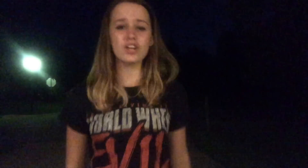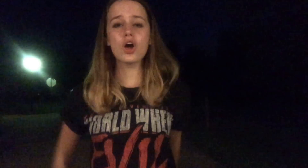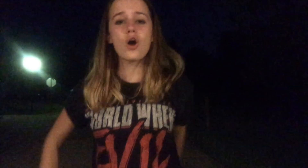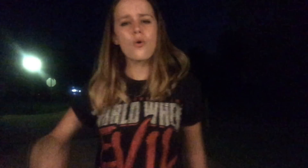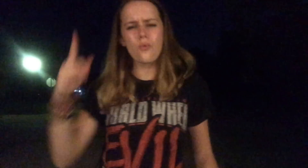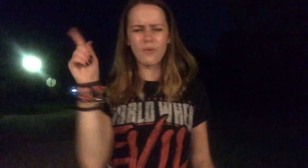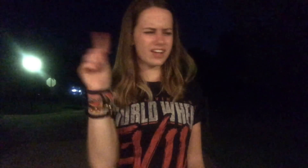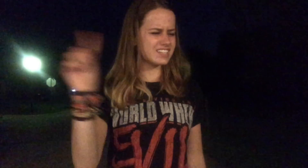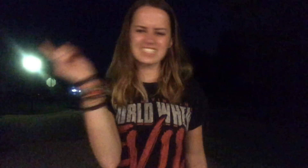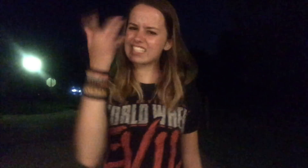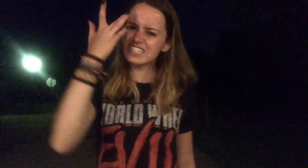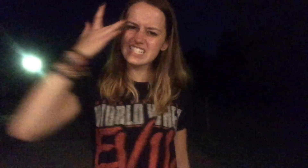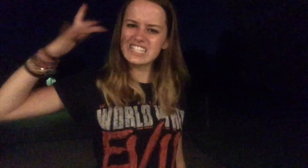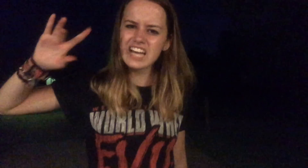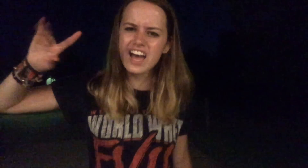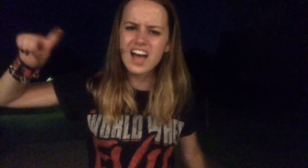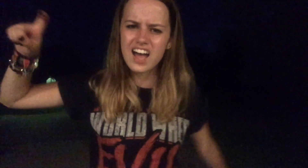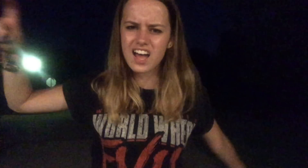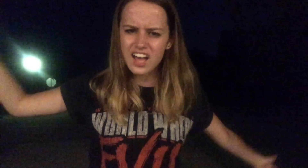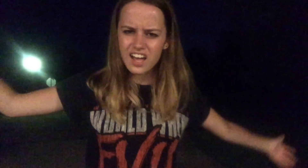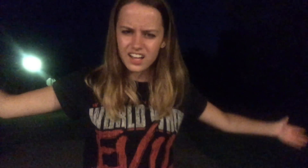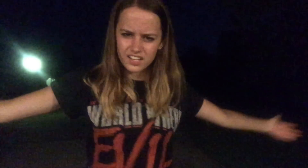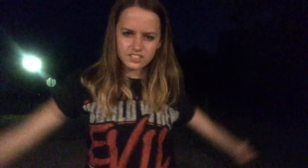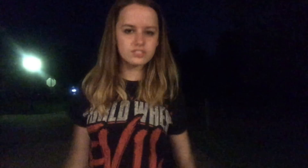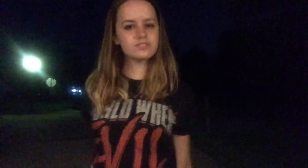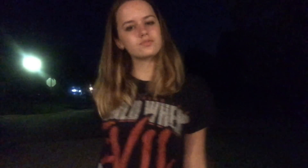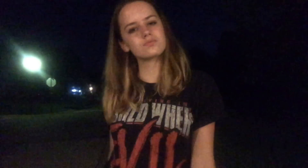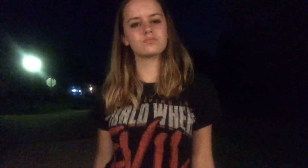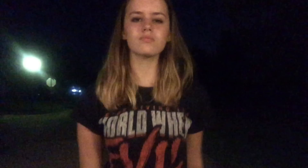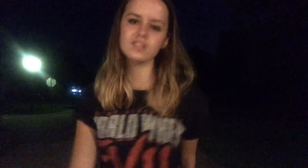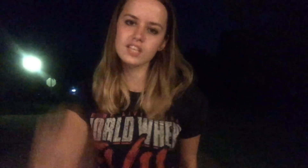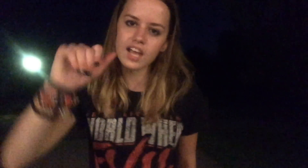Where's the intelligence